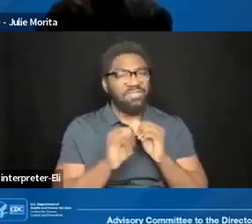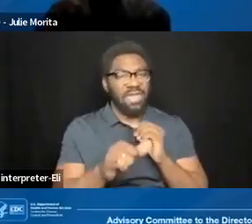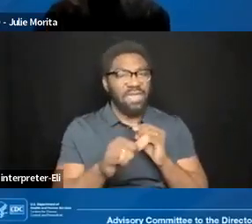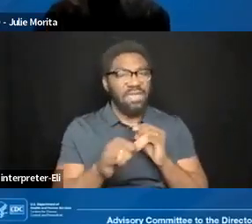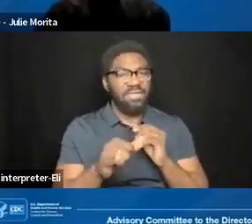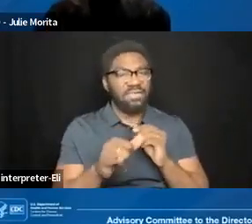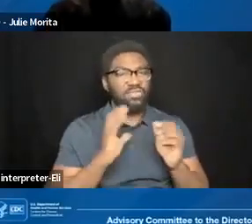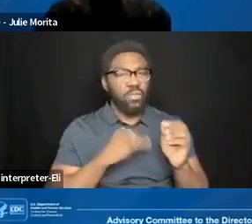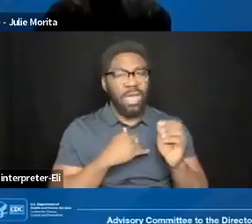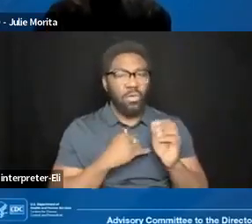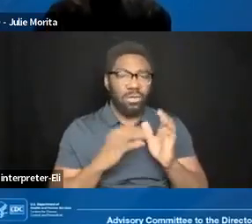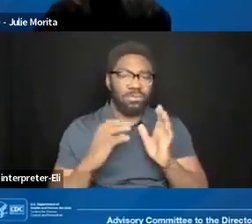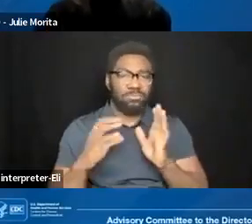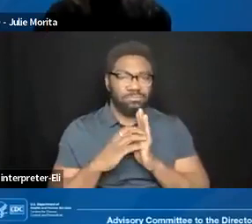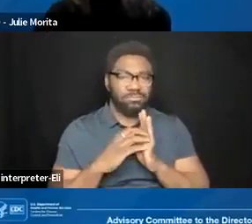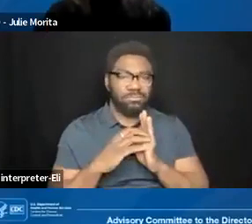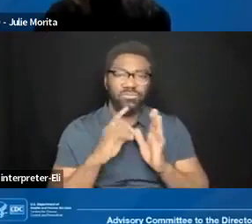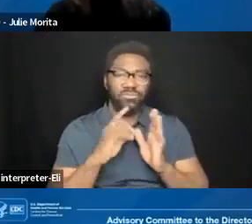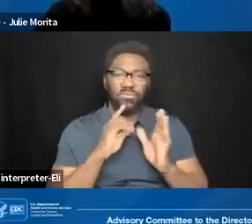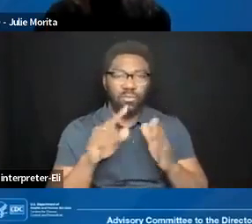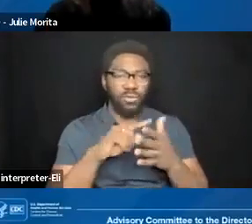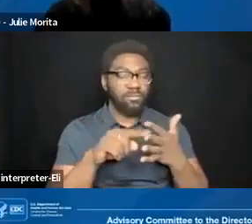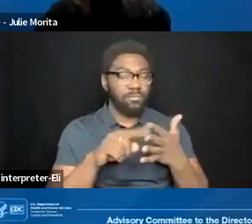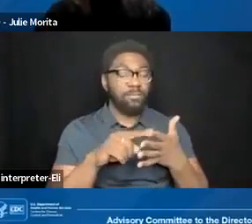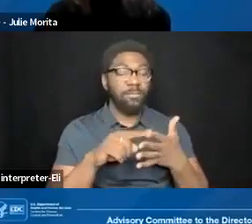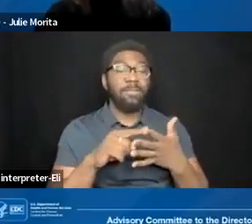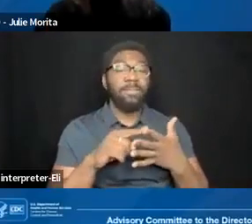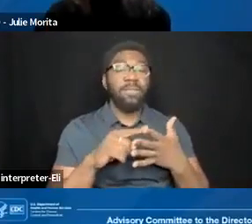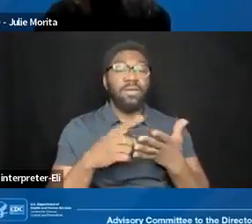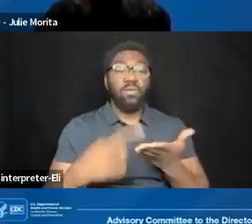Number two was when we discussed plans to talk about exercising the plans.